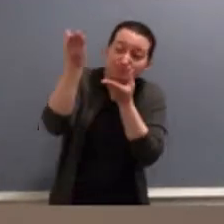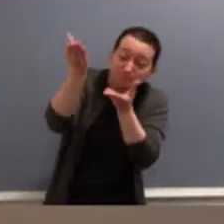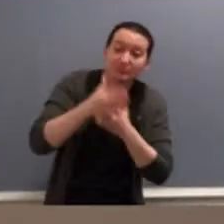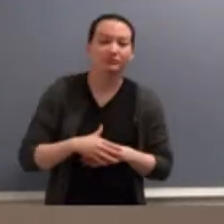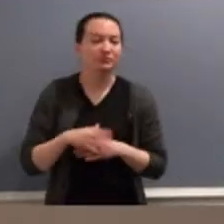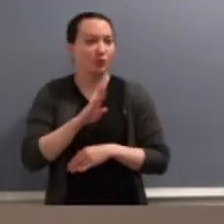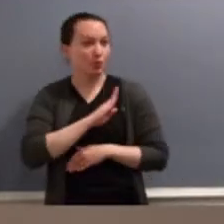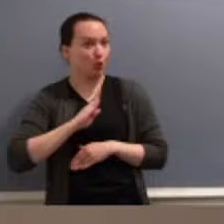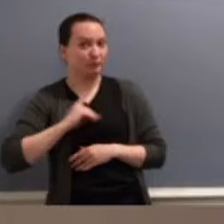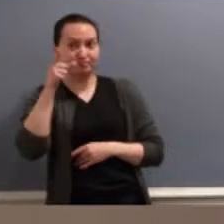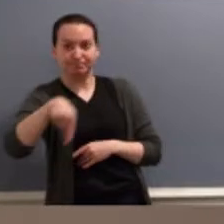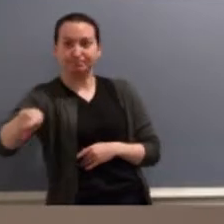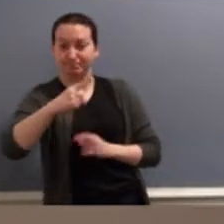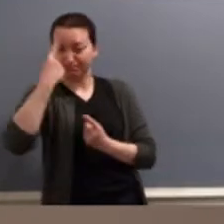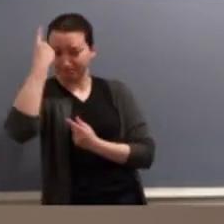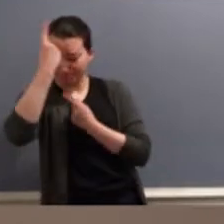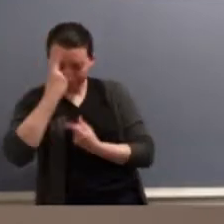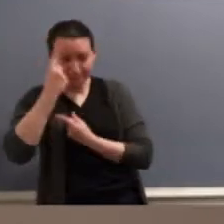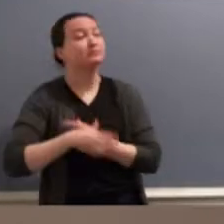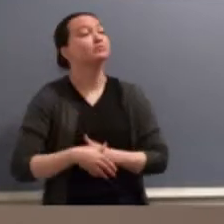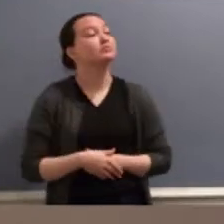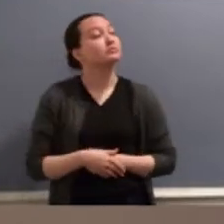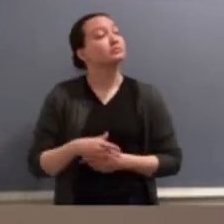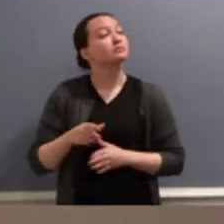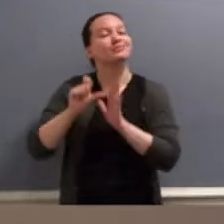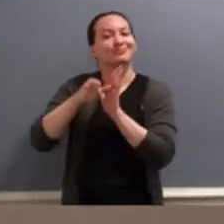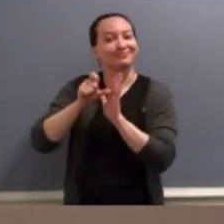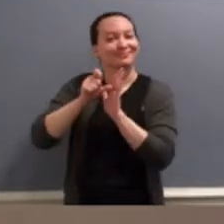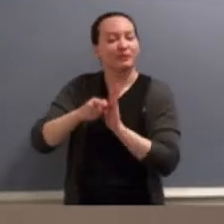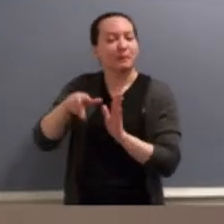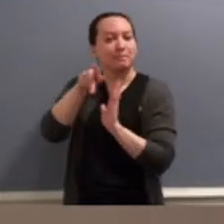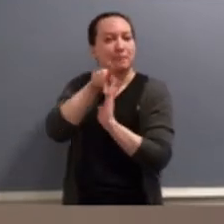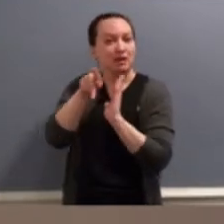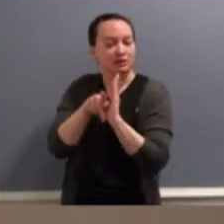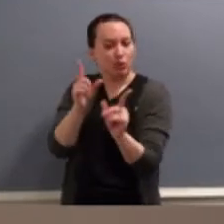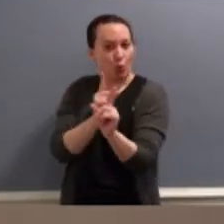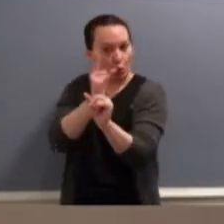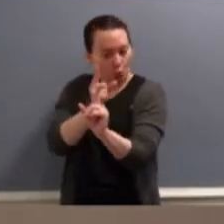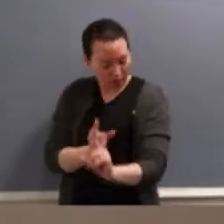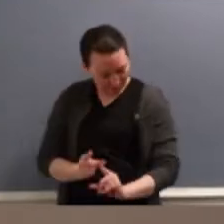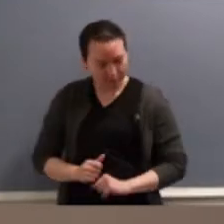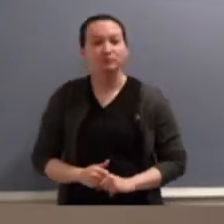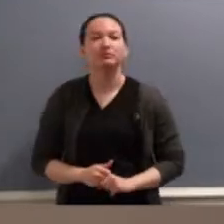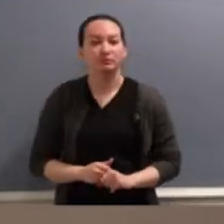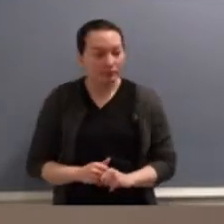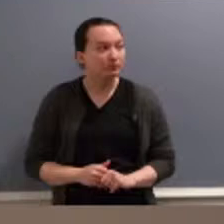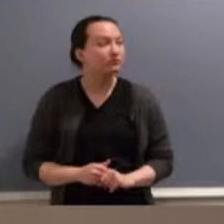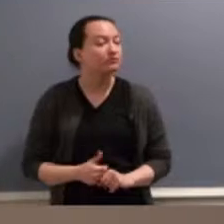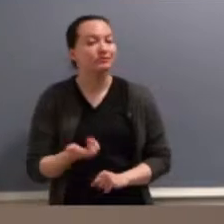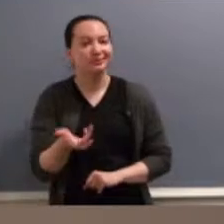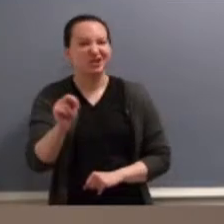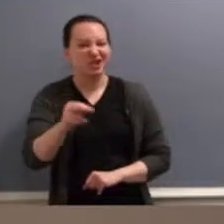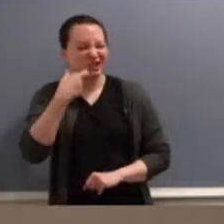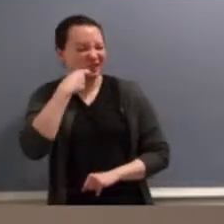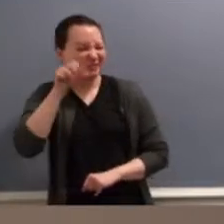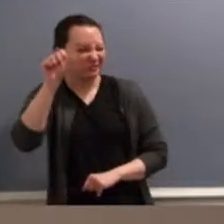Board's consideration we did hit on several policy goals as John just walked through stabilizing the